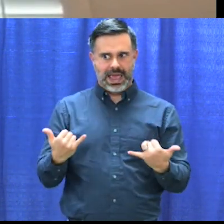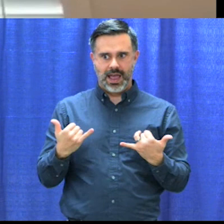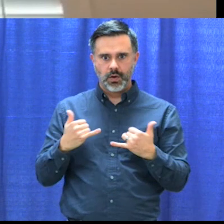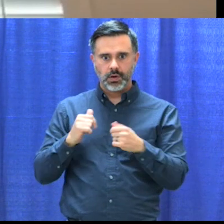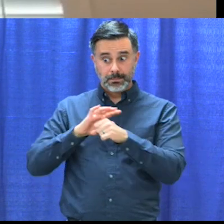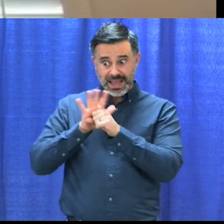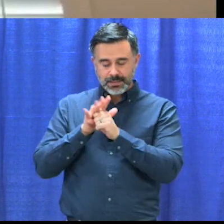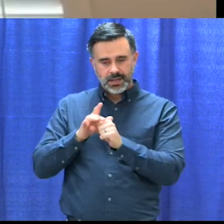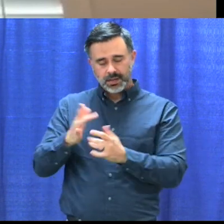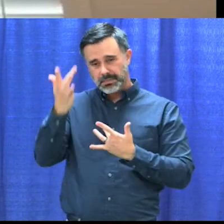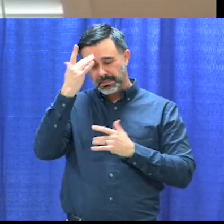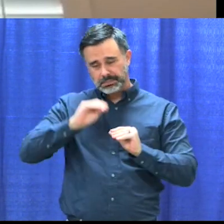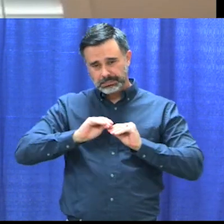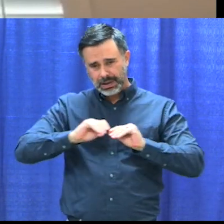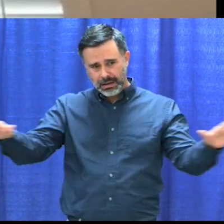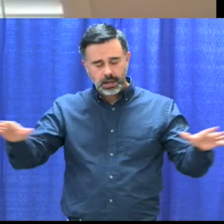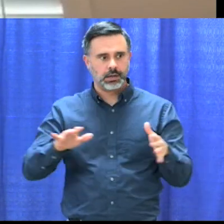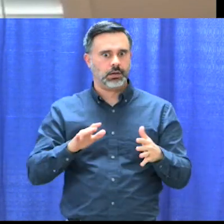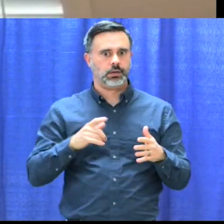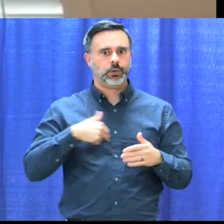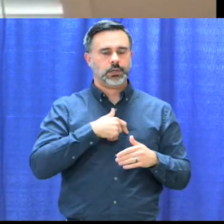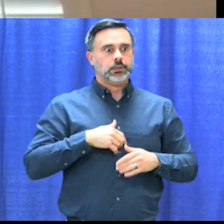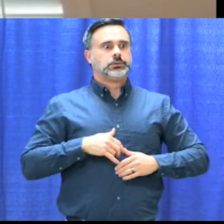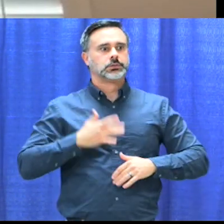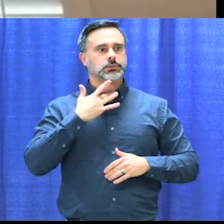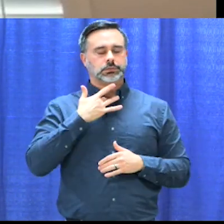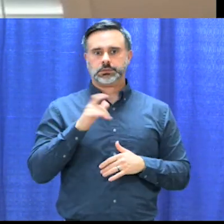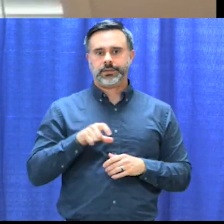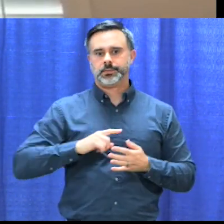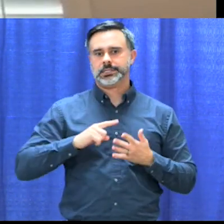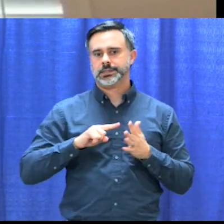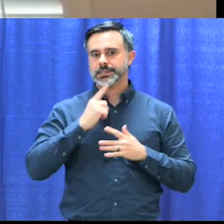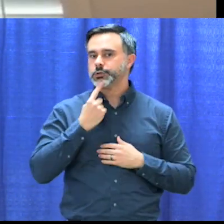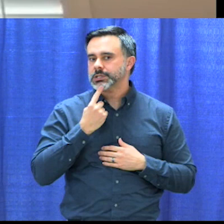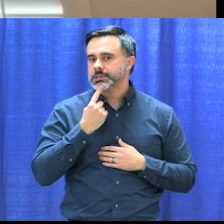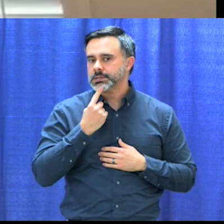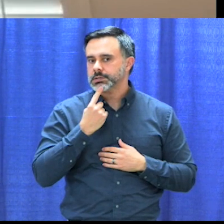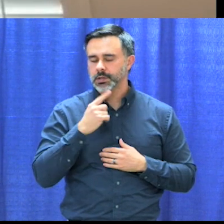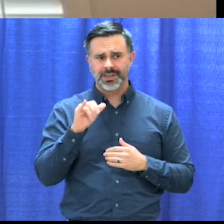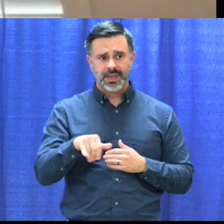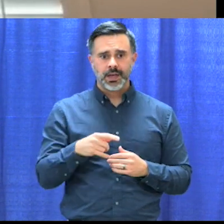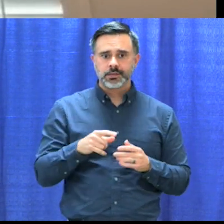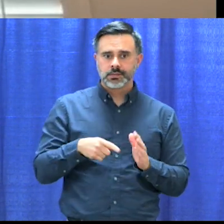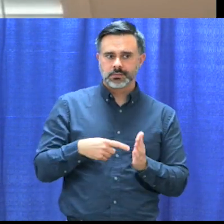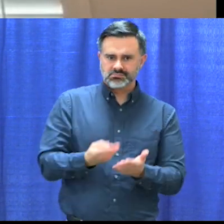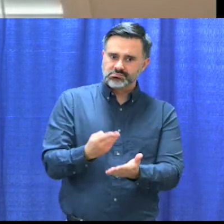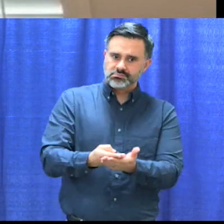to get to be very serious about this but we're not going to stop here and it shows when the worst of crisis is.